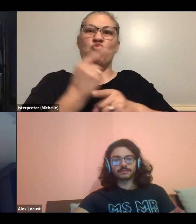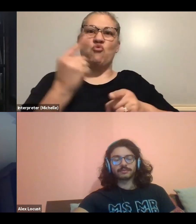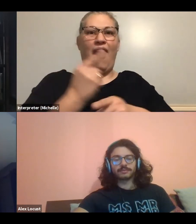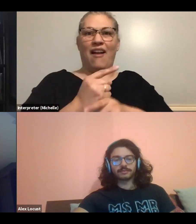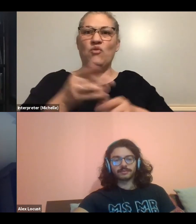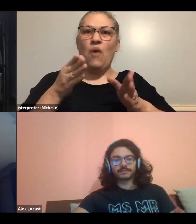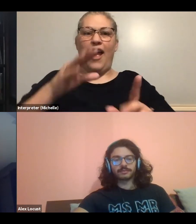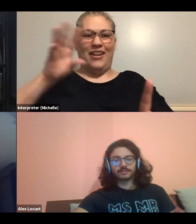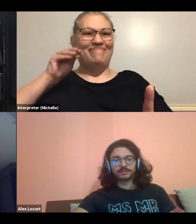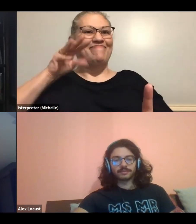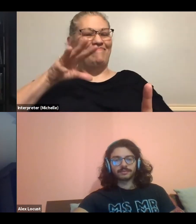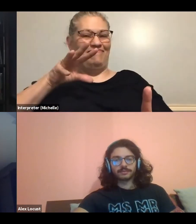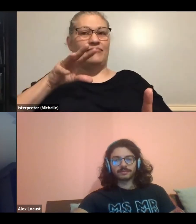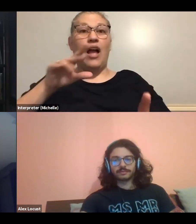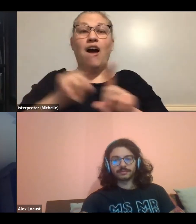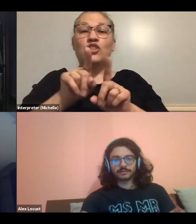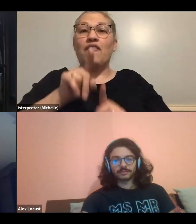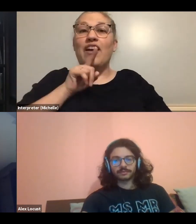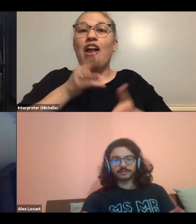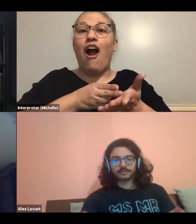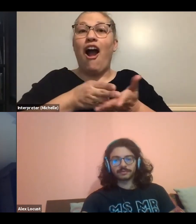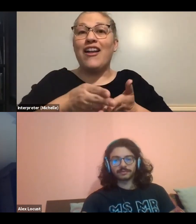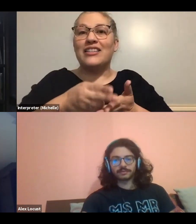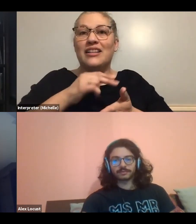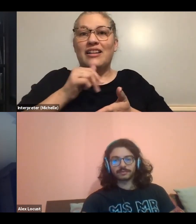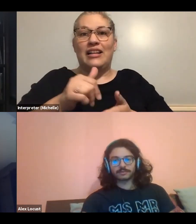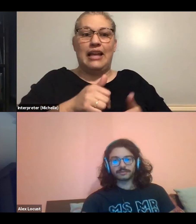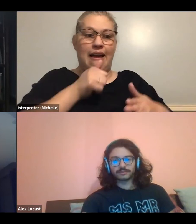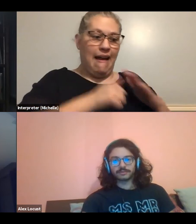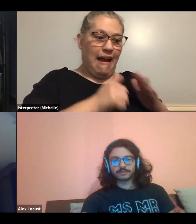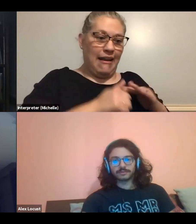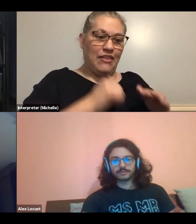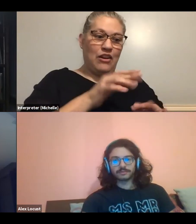Matthew Alaniz: light and and also an honest light I think that's that's that's what I was kind of missing.